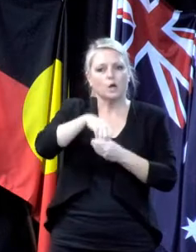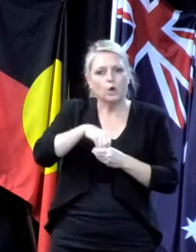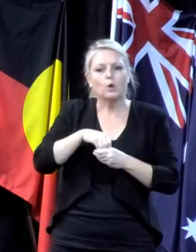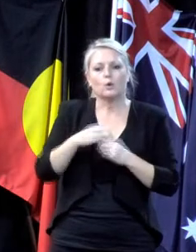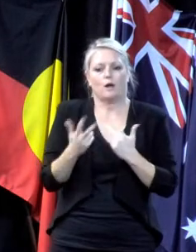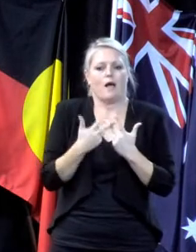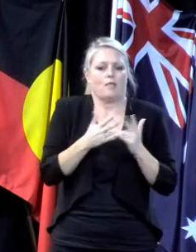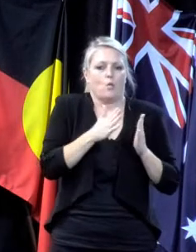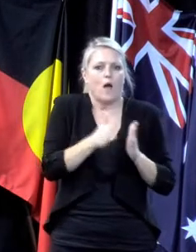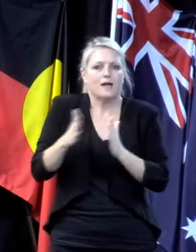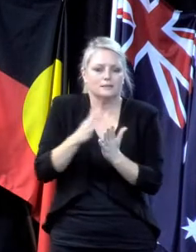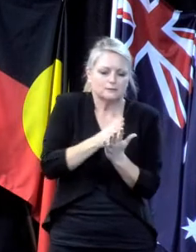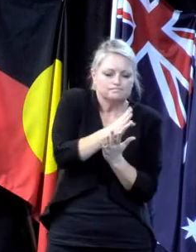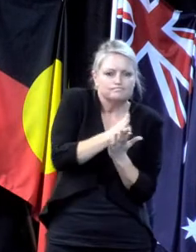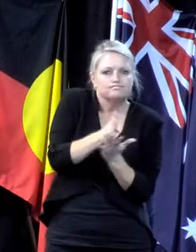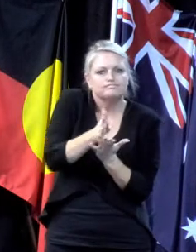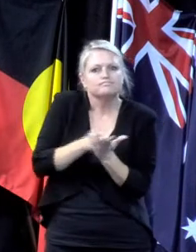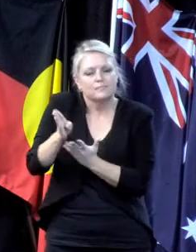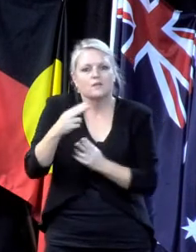like to consider for the future. Okay.